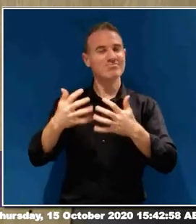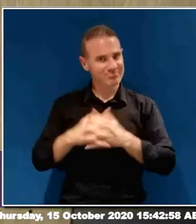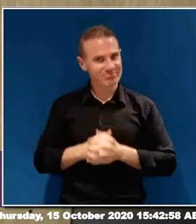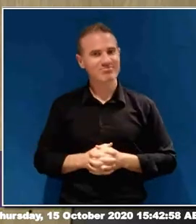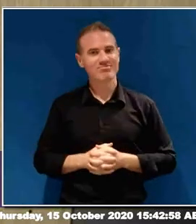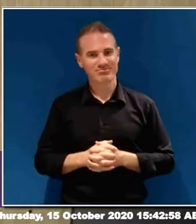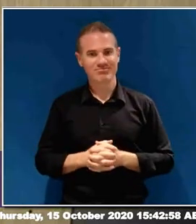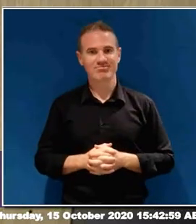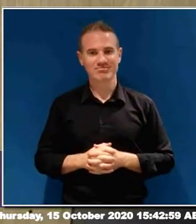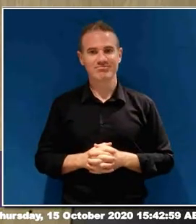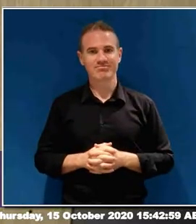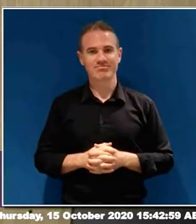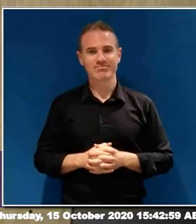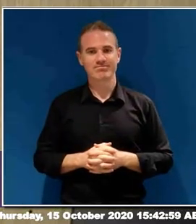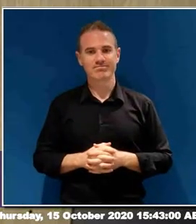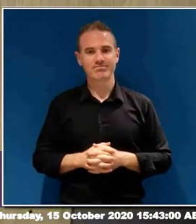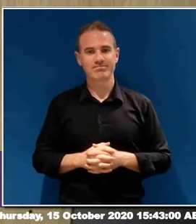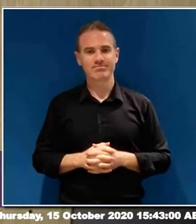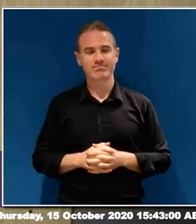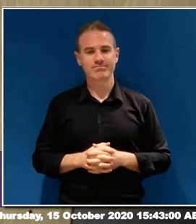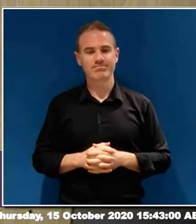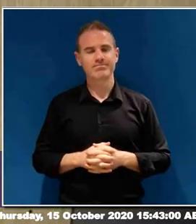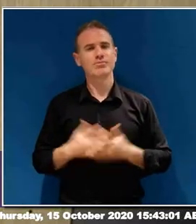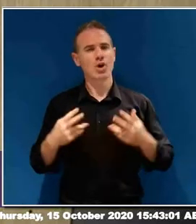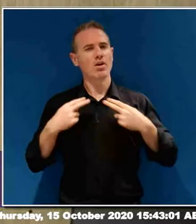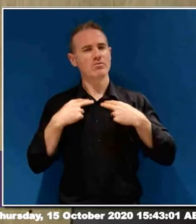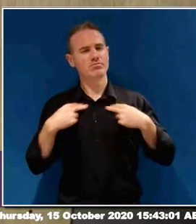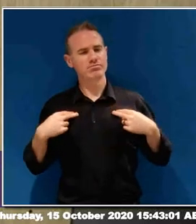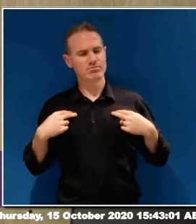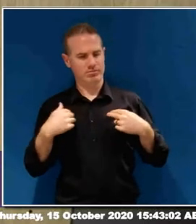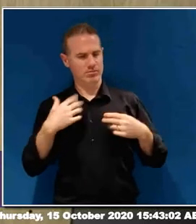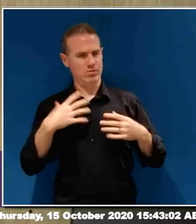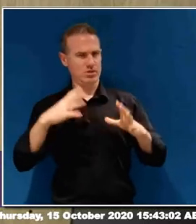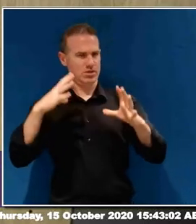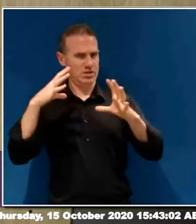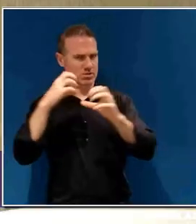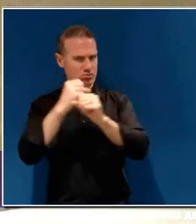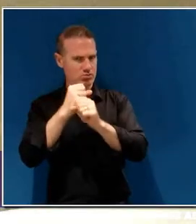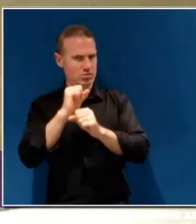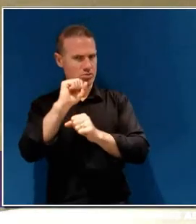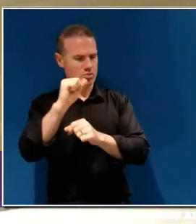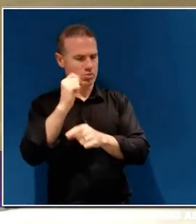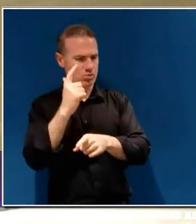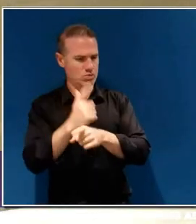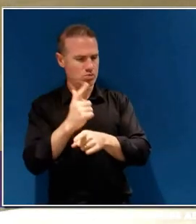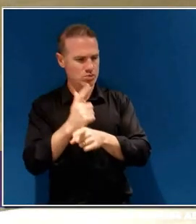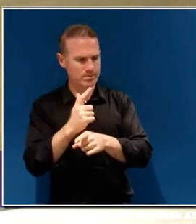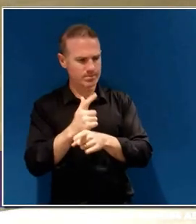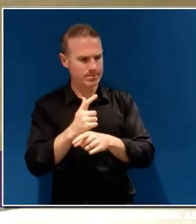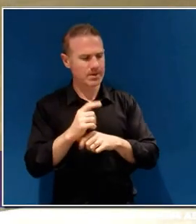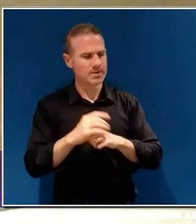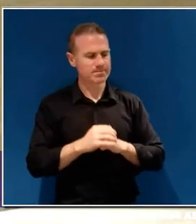Can I summarise that it's not appropriate, in your view, for young